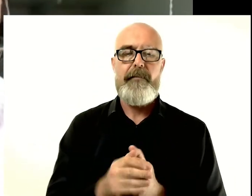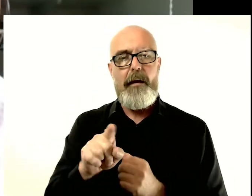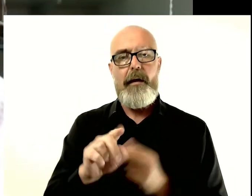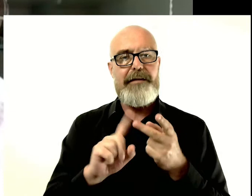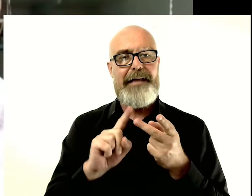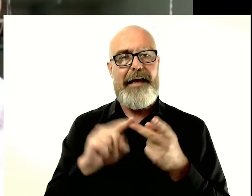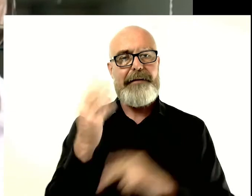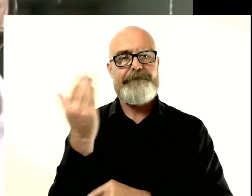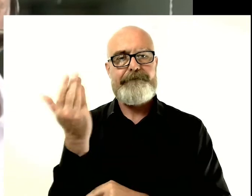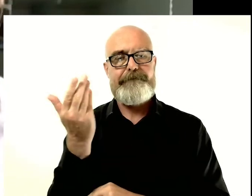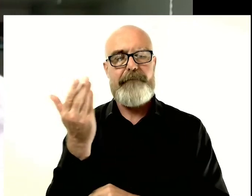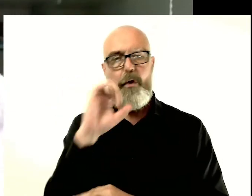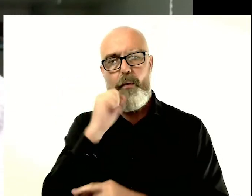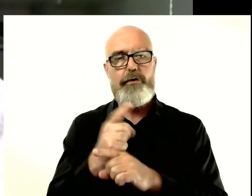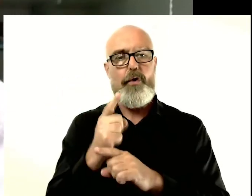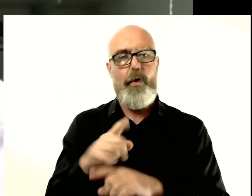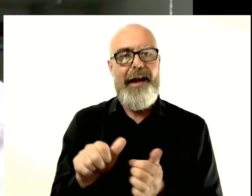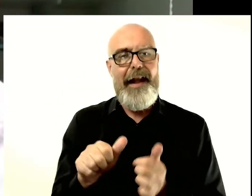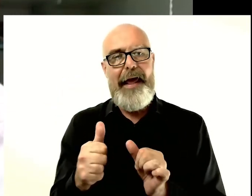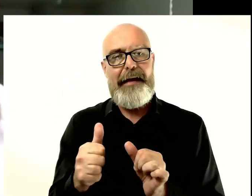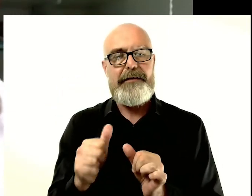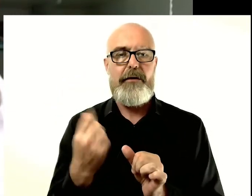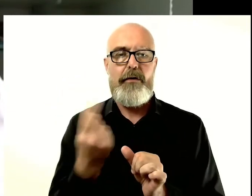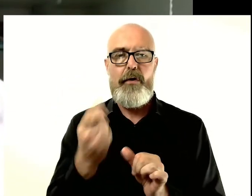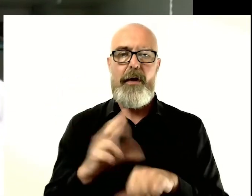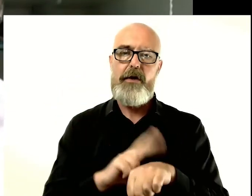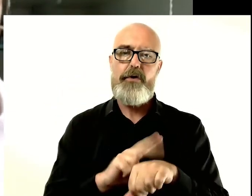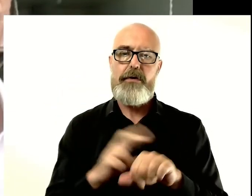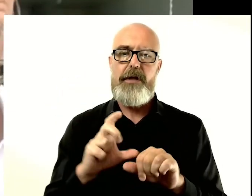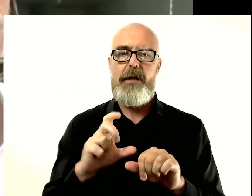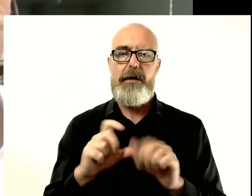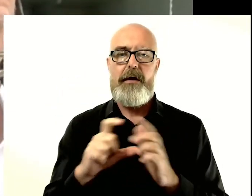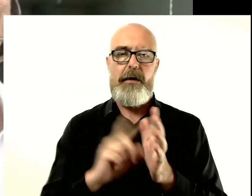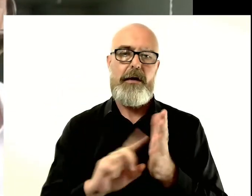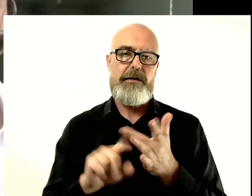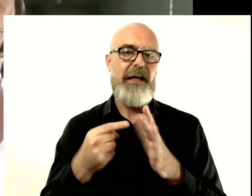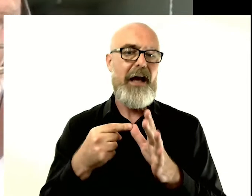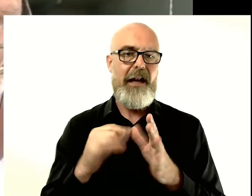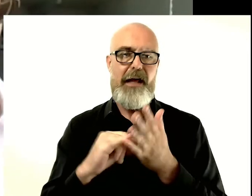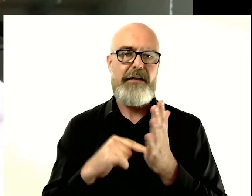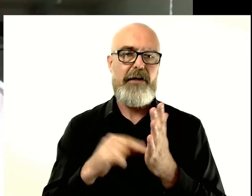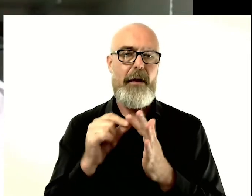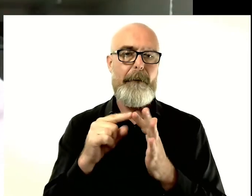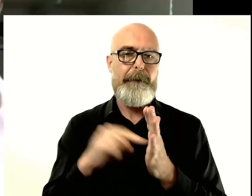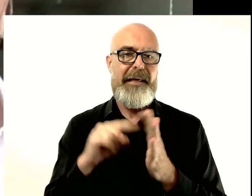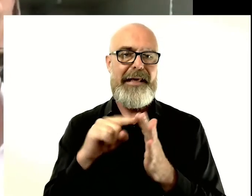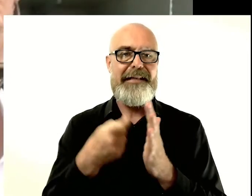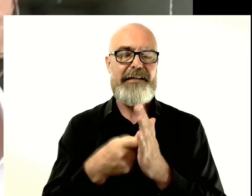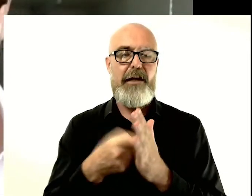um she's going to give us and the second speaker who's going to speak after Catherine